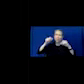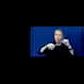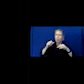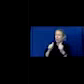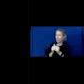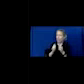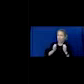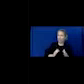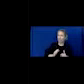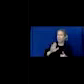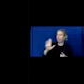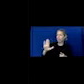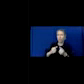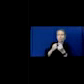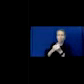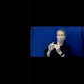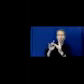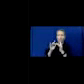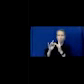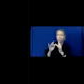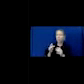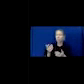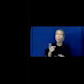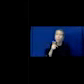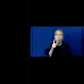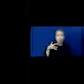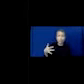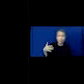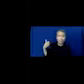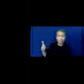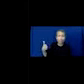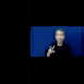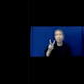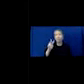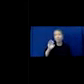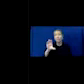so the individuals usually at that meeting are the vocational counselor and, or employment